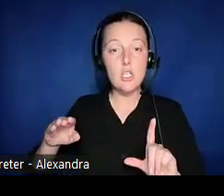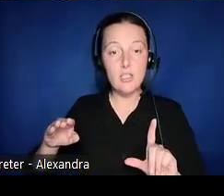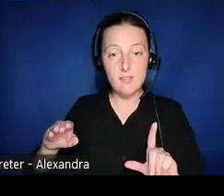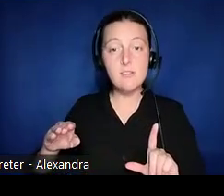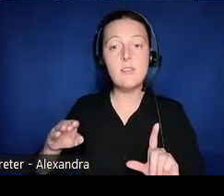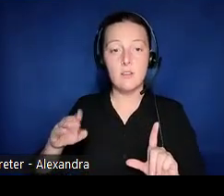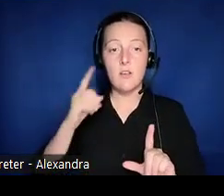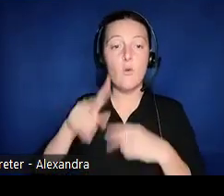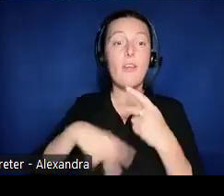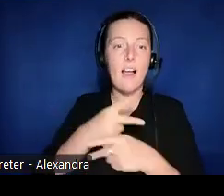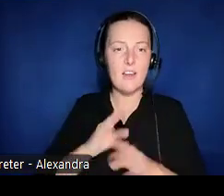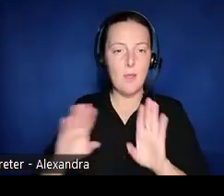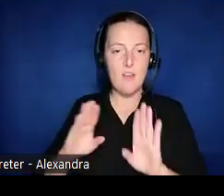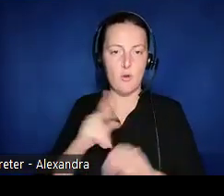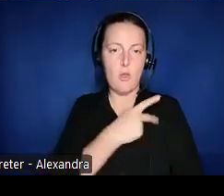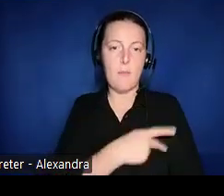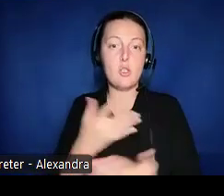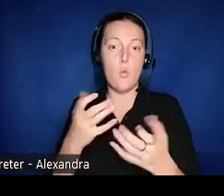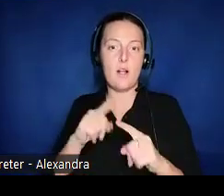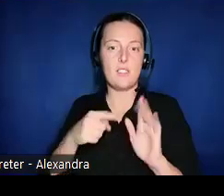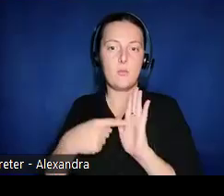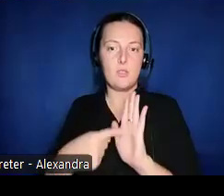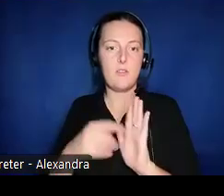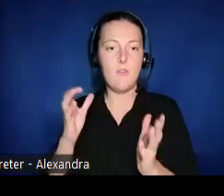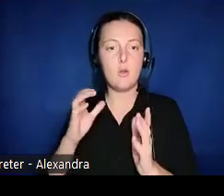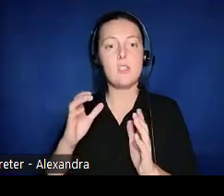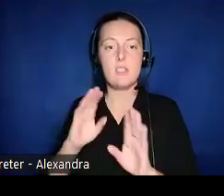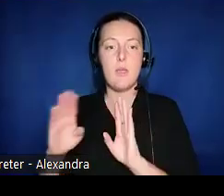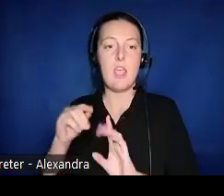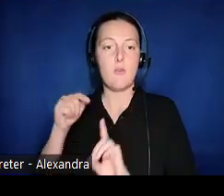still the right tool for figuring out their own personal alignment with that or or our collective